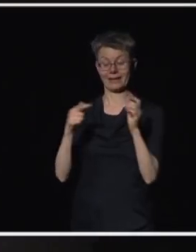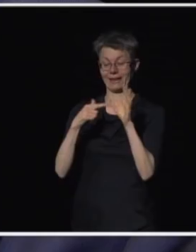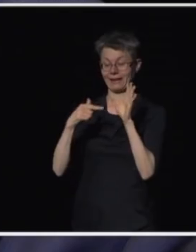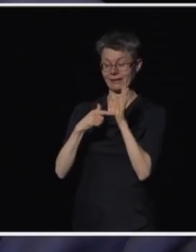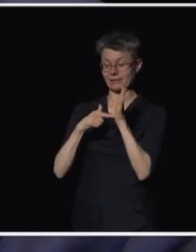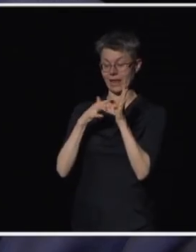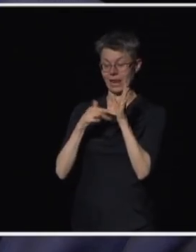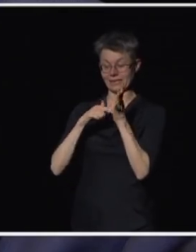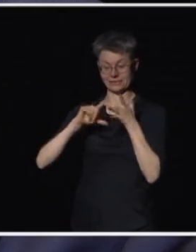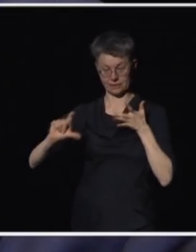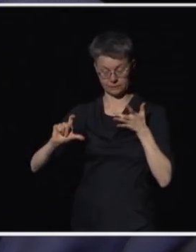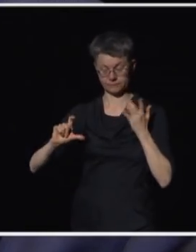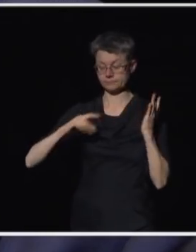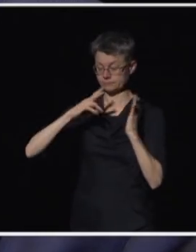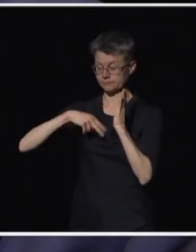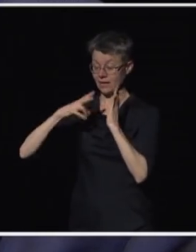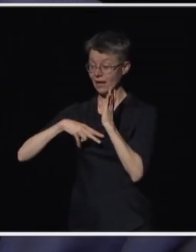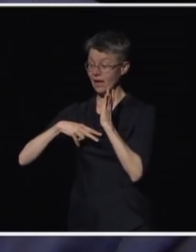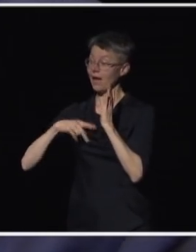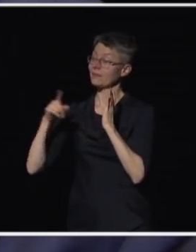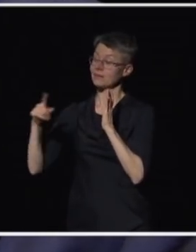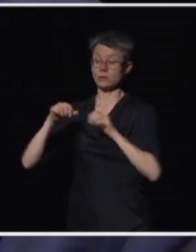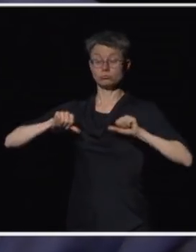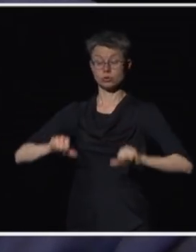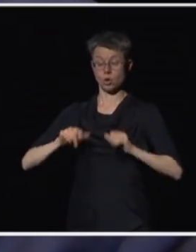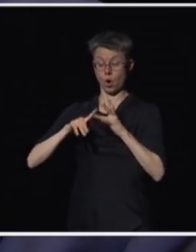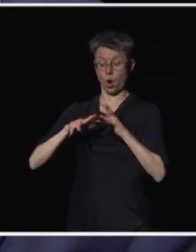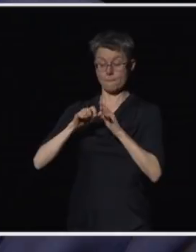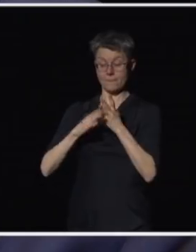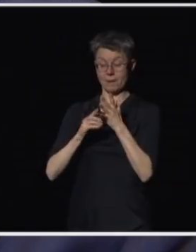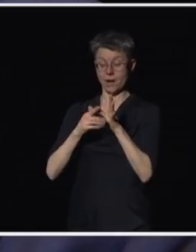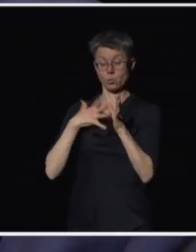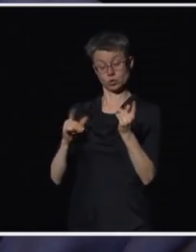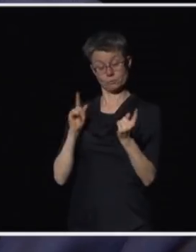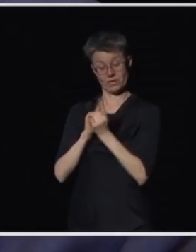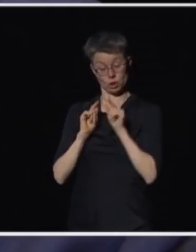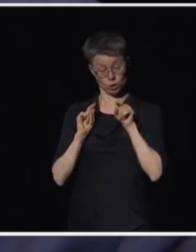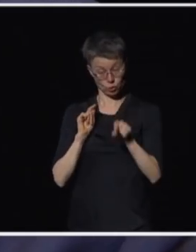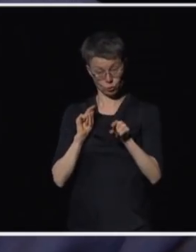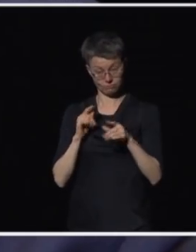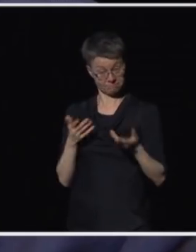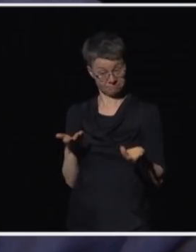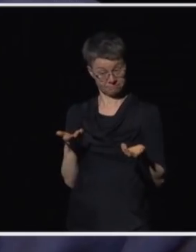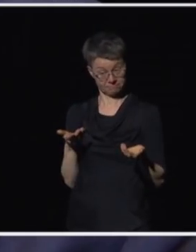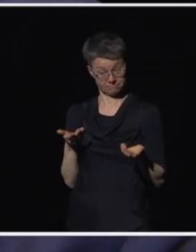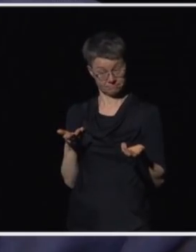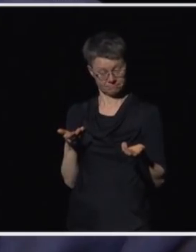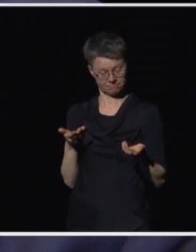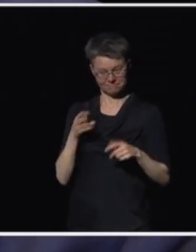And President Obama wants to meet you. [ Ta-Nehisi Coates Giggles ] That's a hell of a thing. That's a big jump from the kid reading X-Men comics.